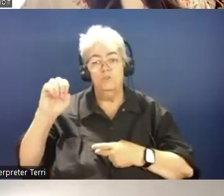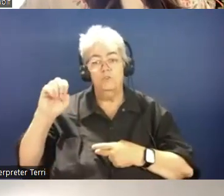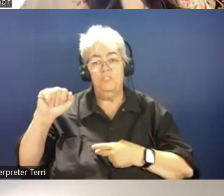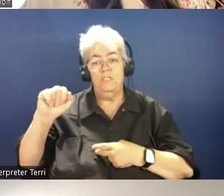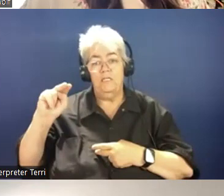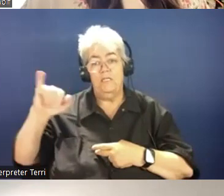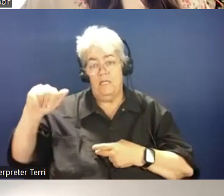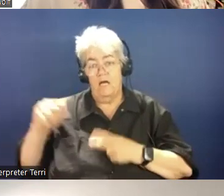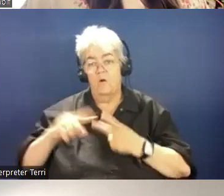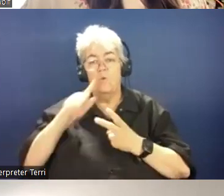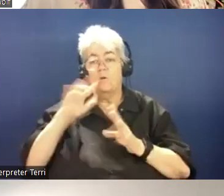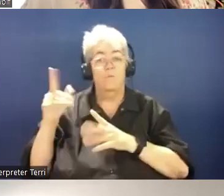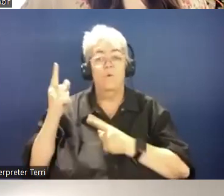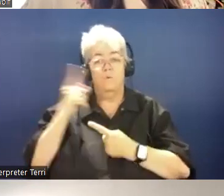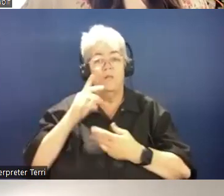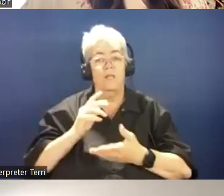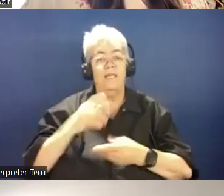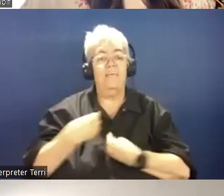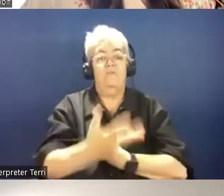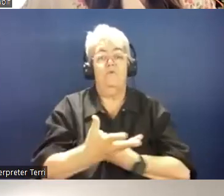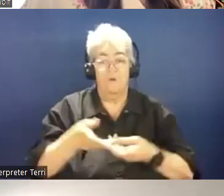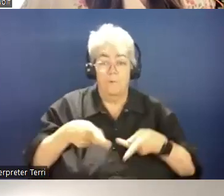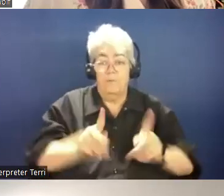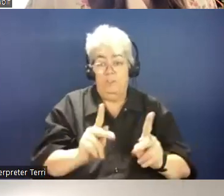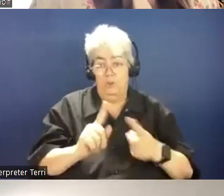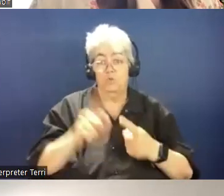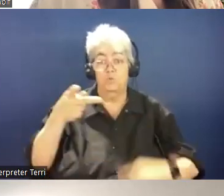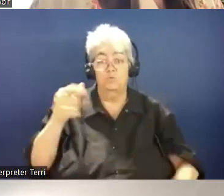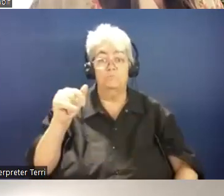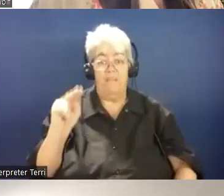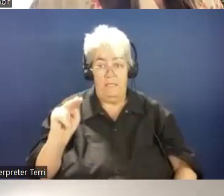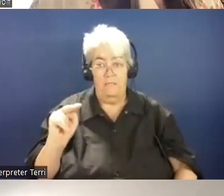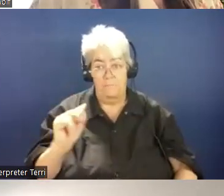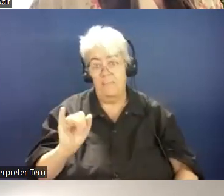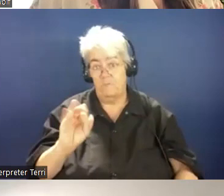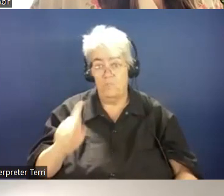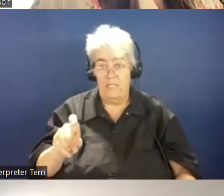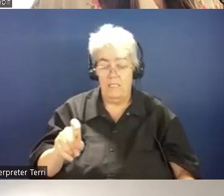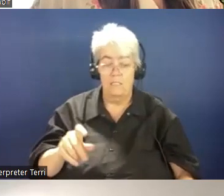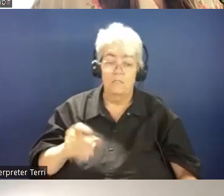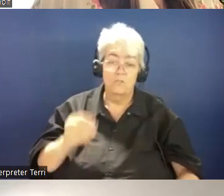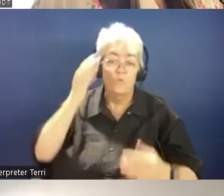pinning privileges. If we need to give you that. So just know that that's an option. We also have